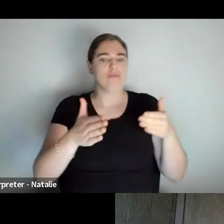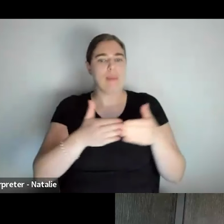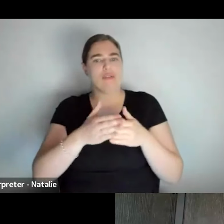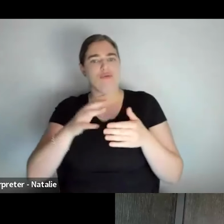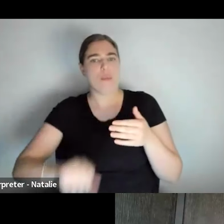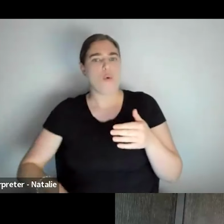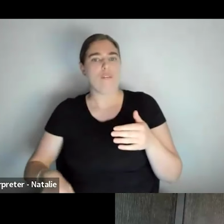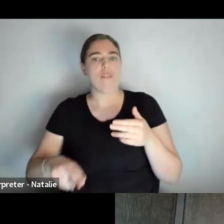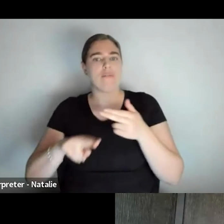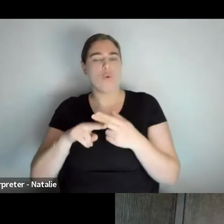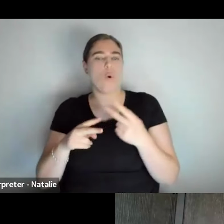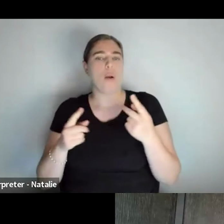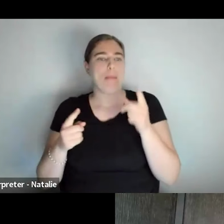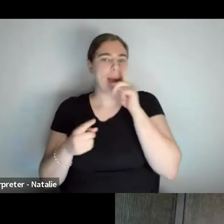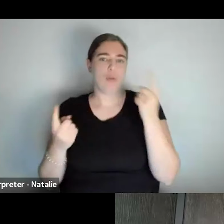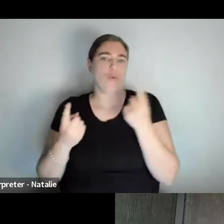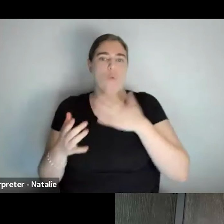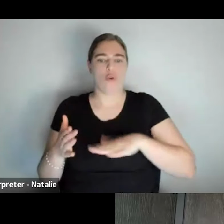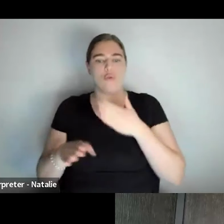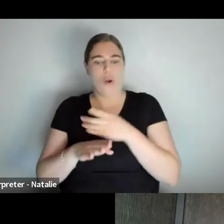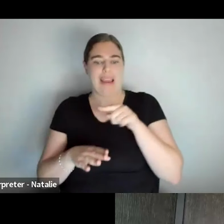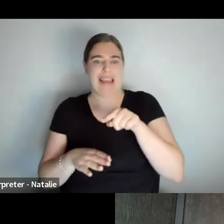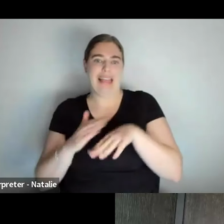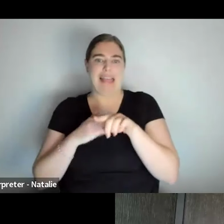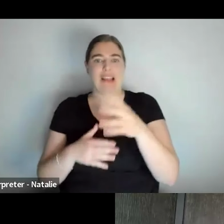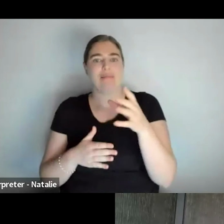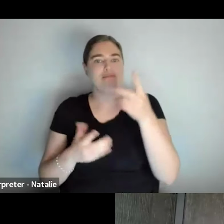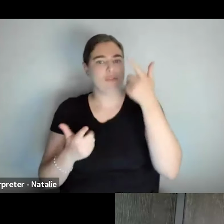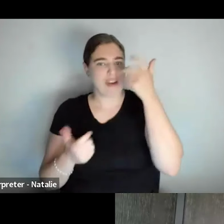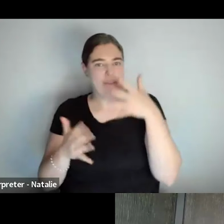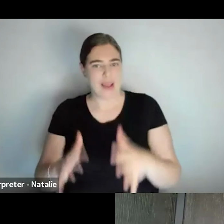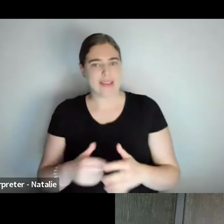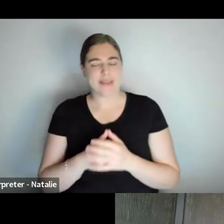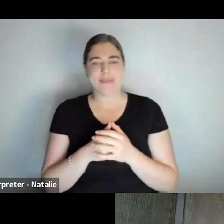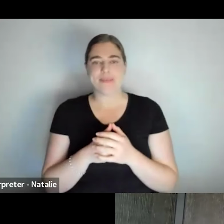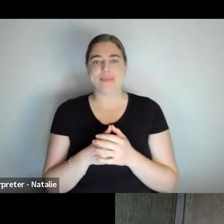in these ambitious and creative ways? It's as much about us learning about the